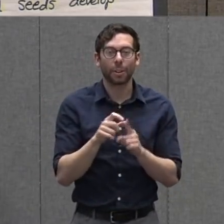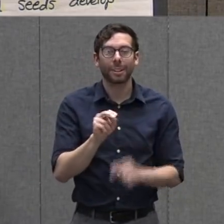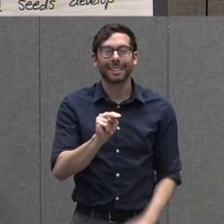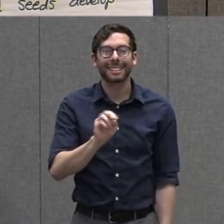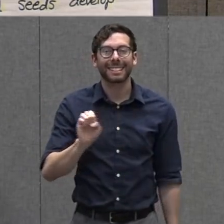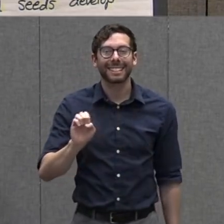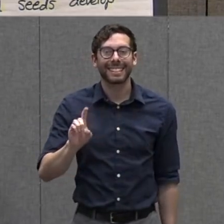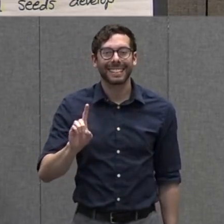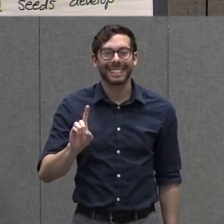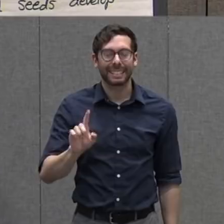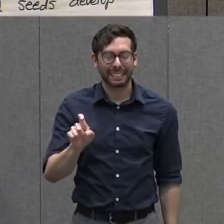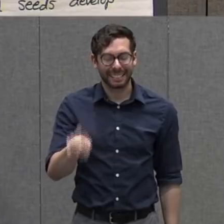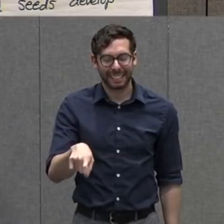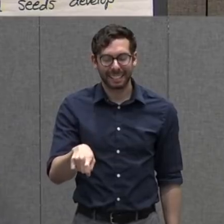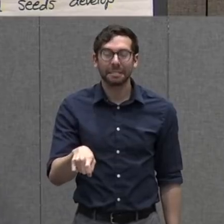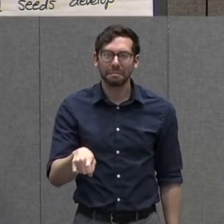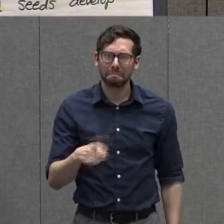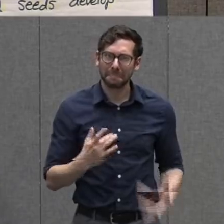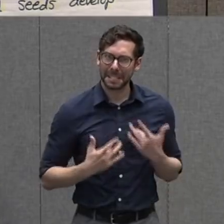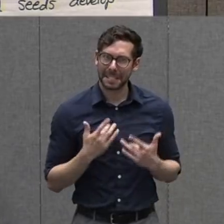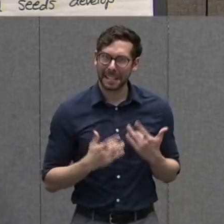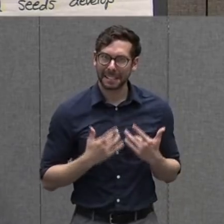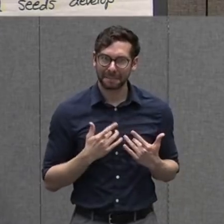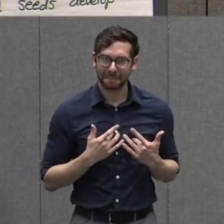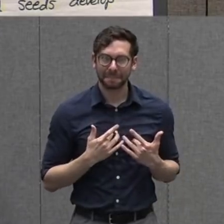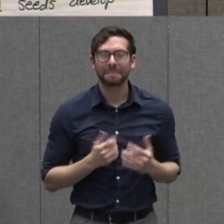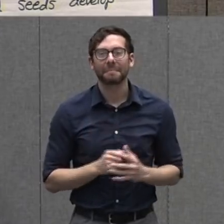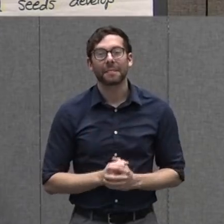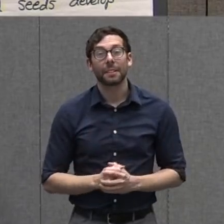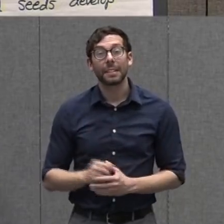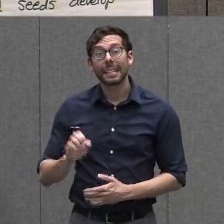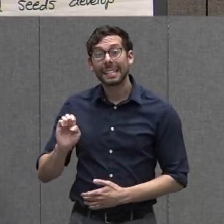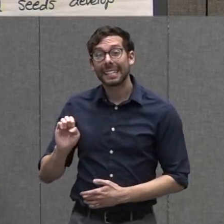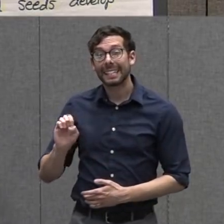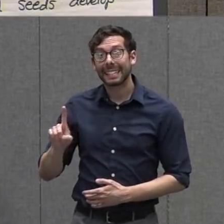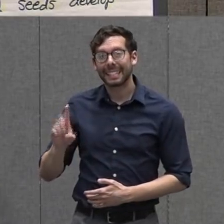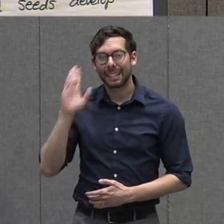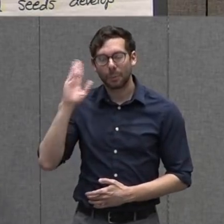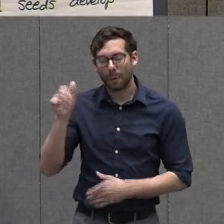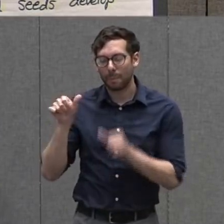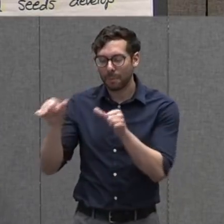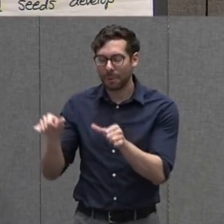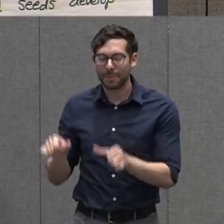our end of words. I can't wait until we get to fill our Other category.